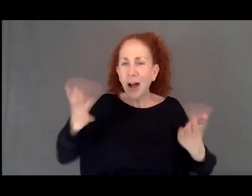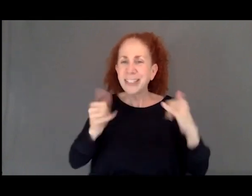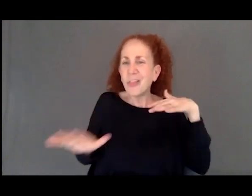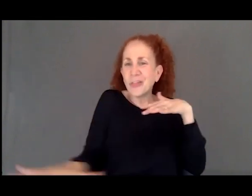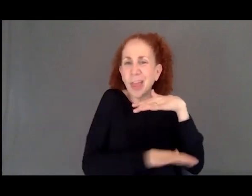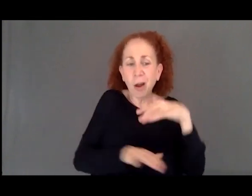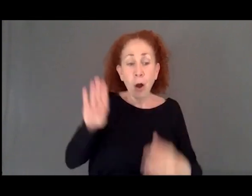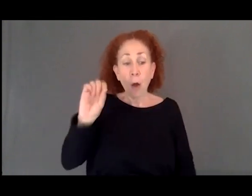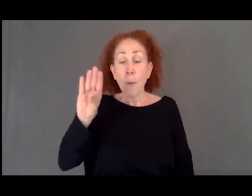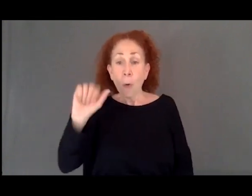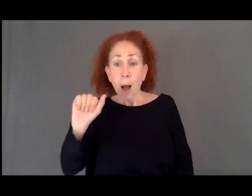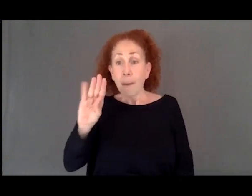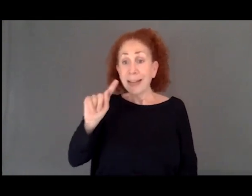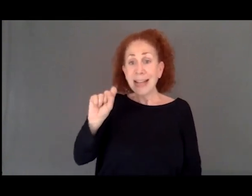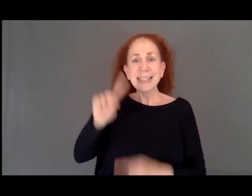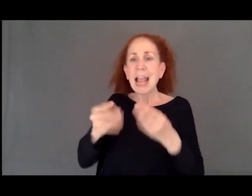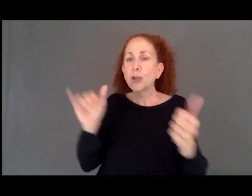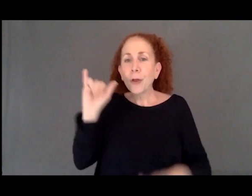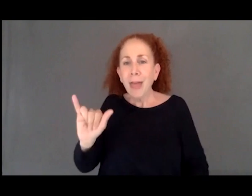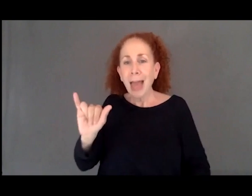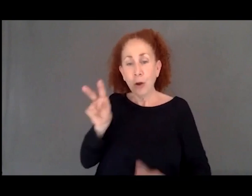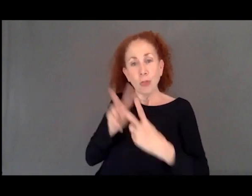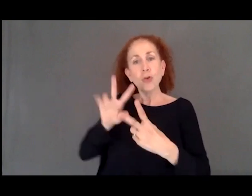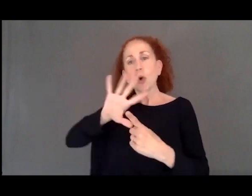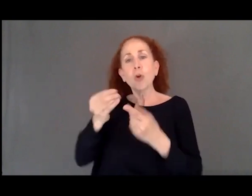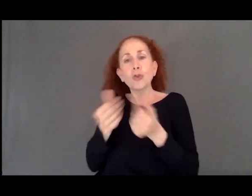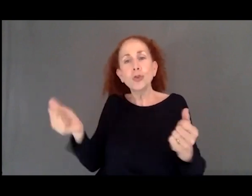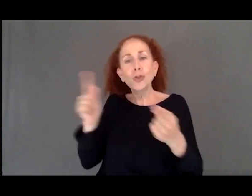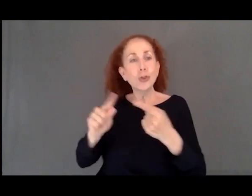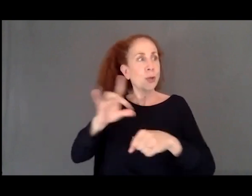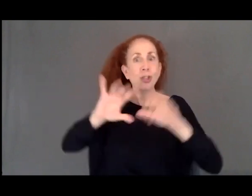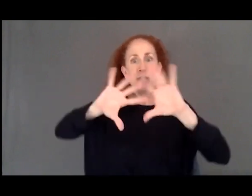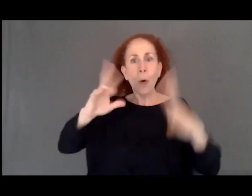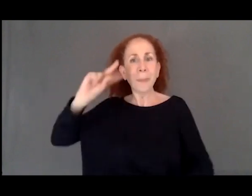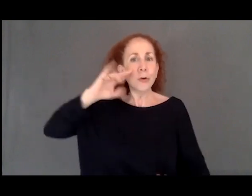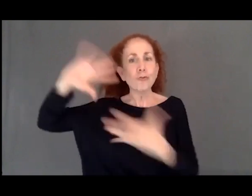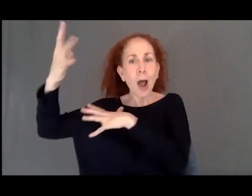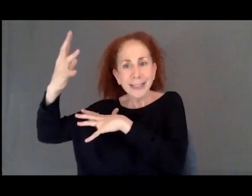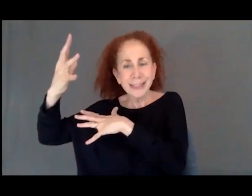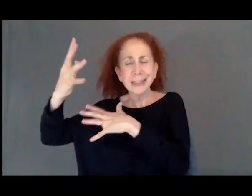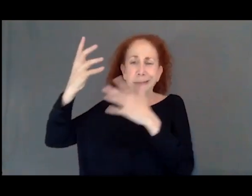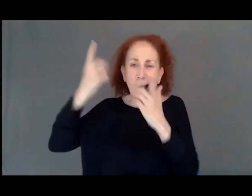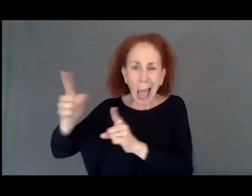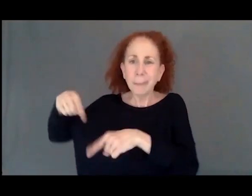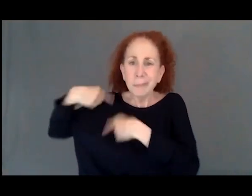BTS is not going to cure that. Those are cultural solutions to a geopolitical crisis that's been going on for half a millennia.